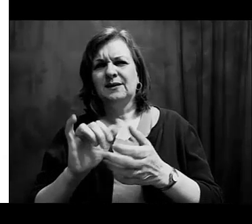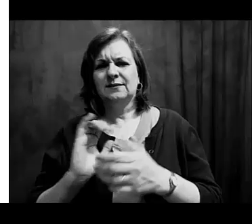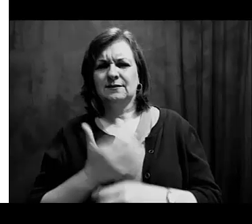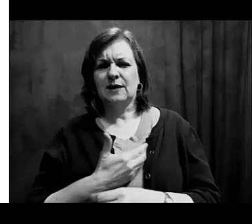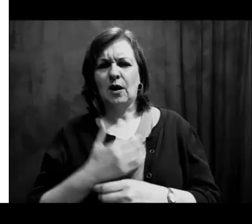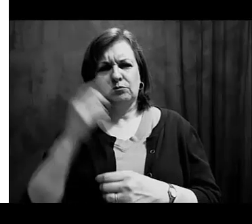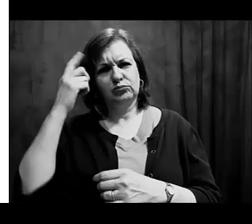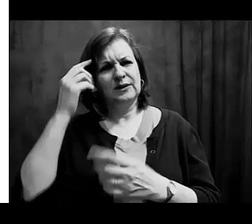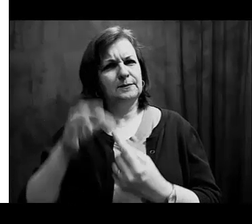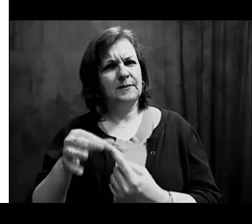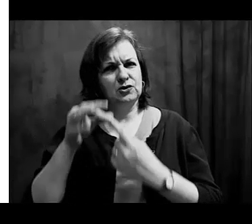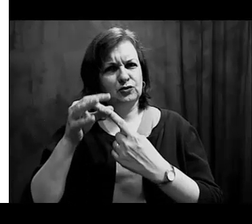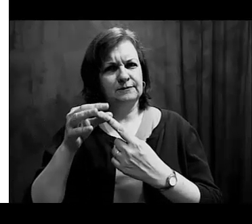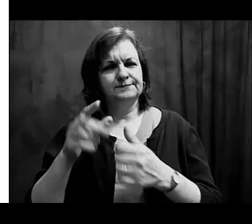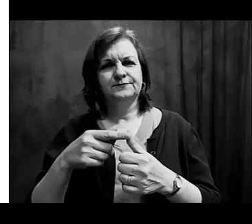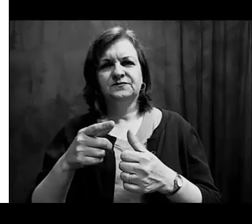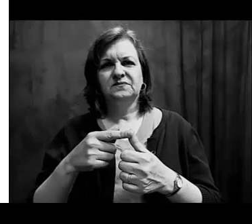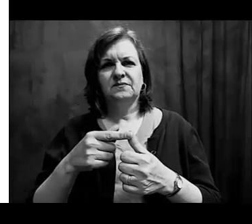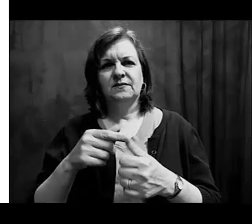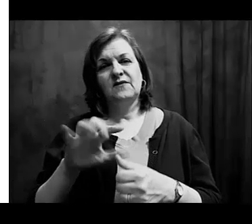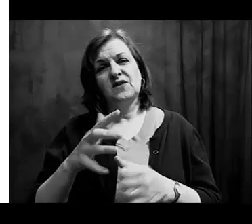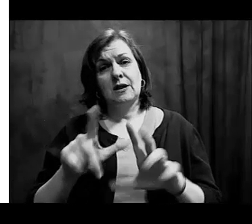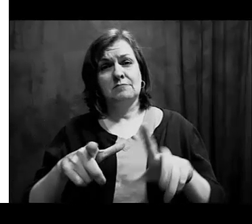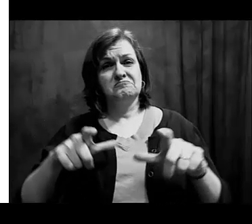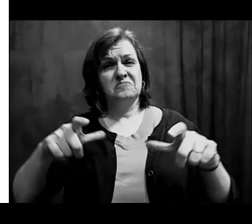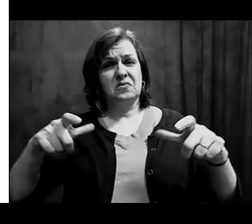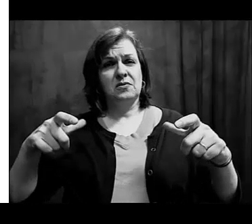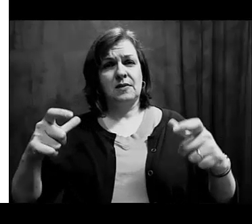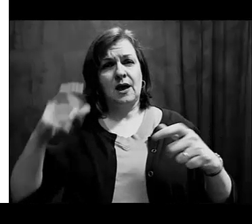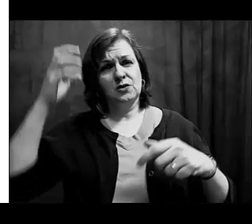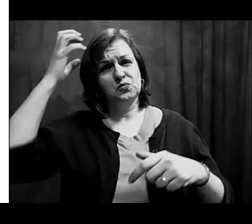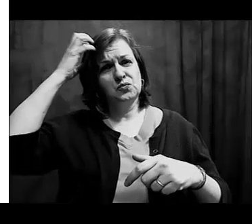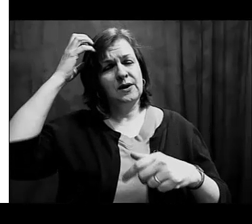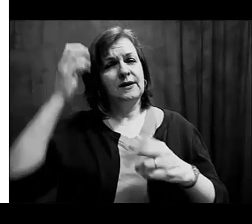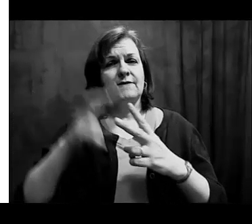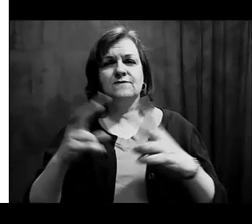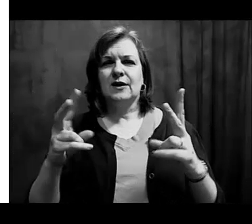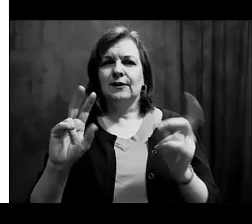it's fairly enlarged and very involved compared to